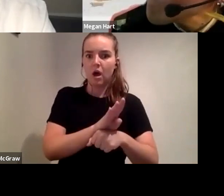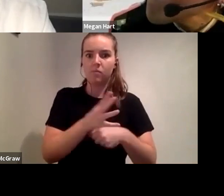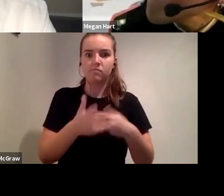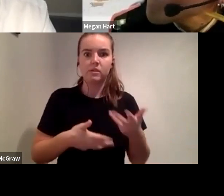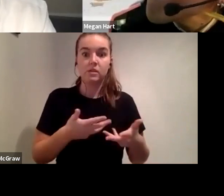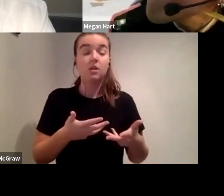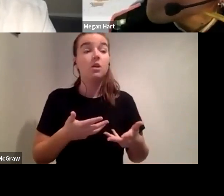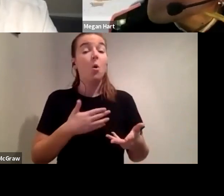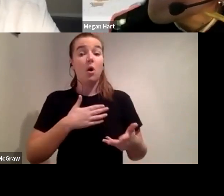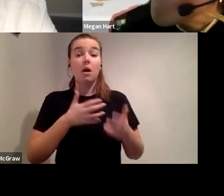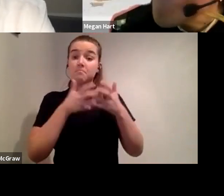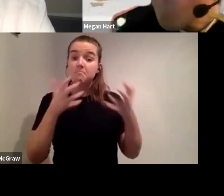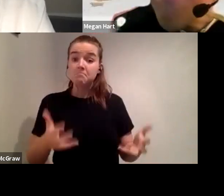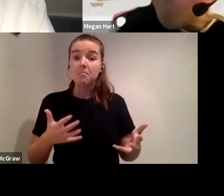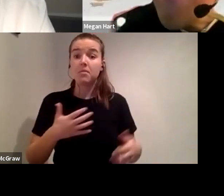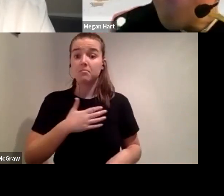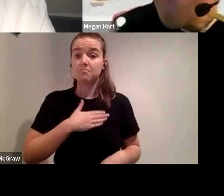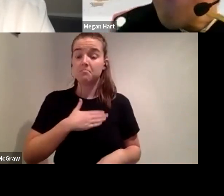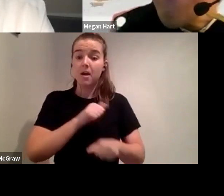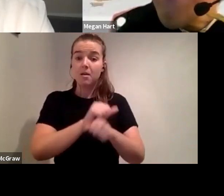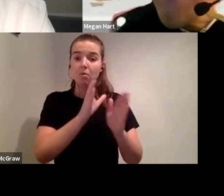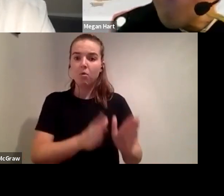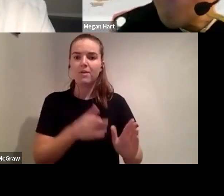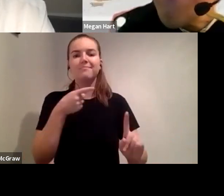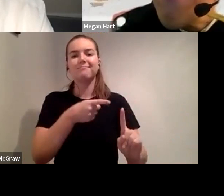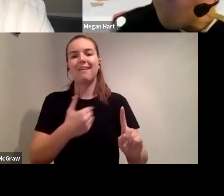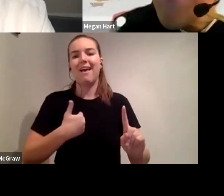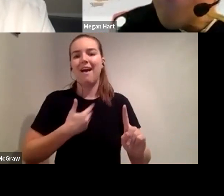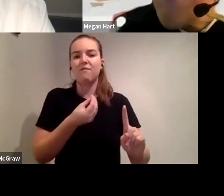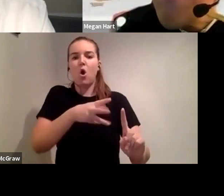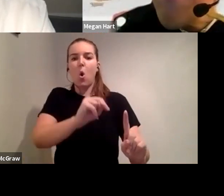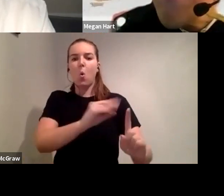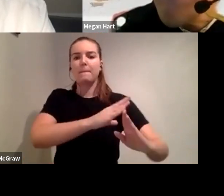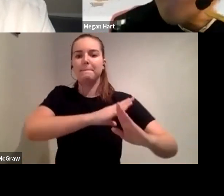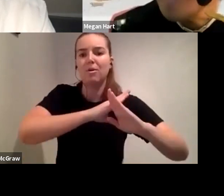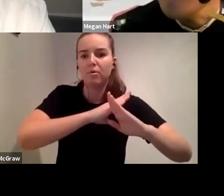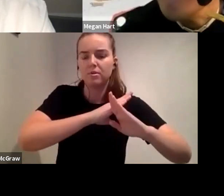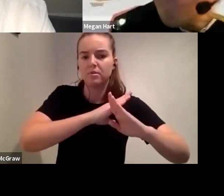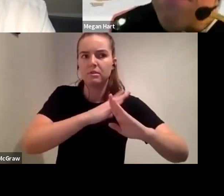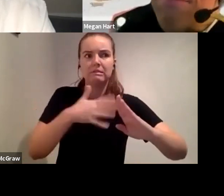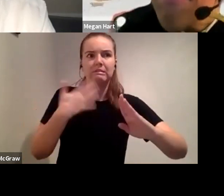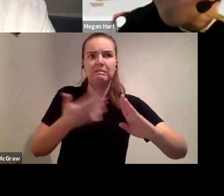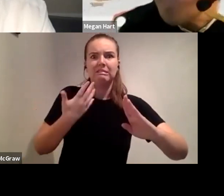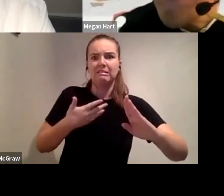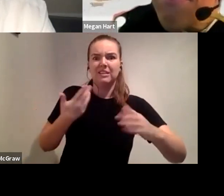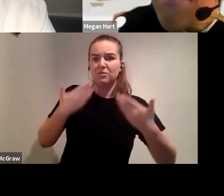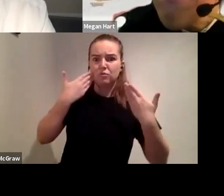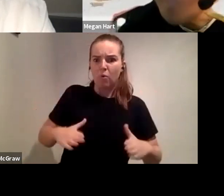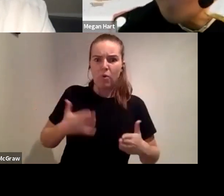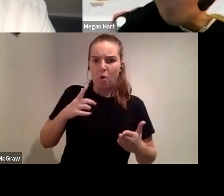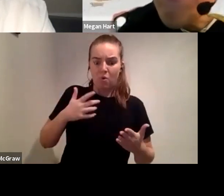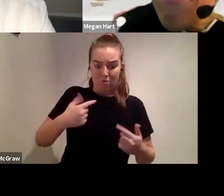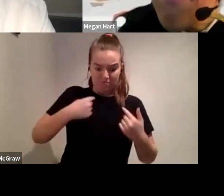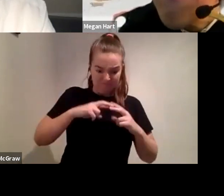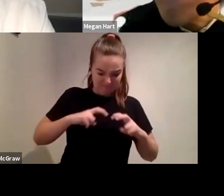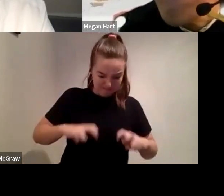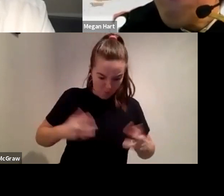This is some of their first jobs.